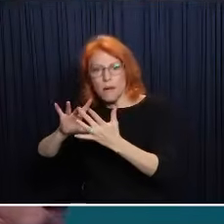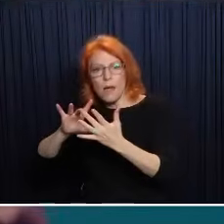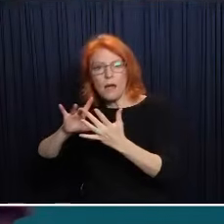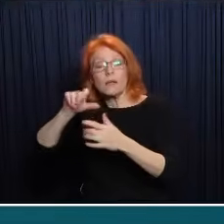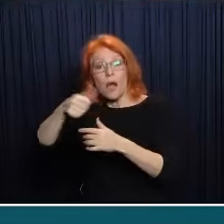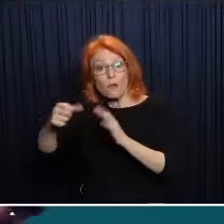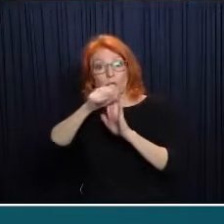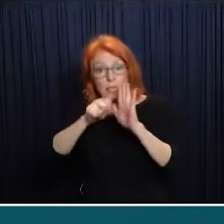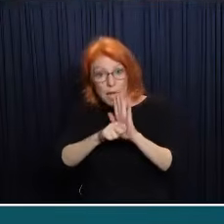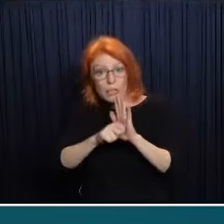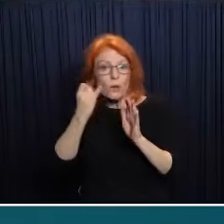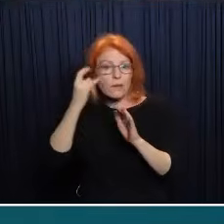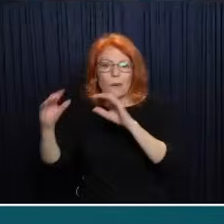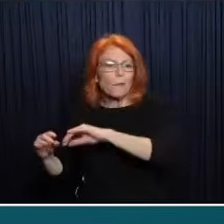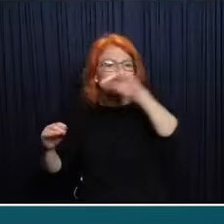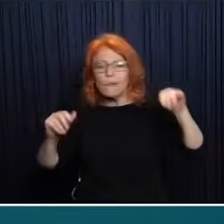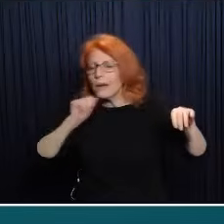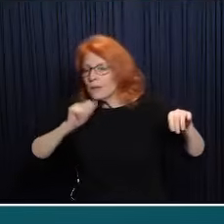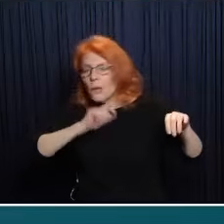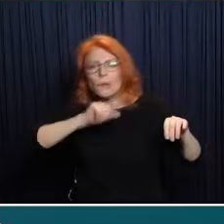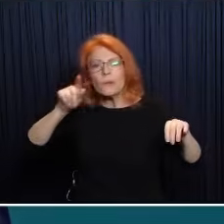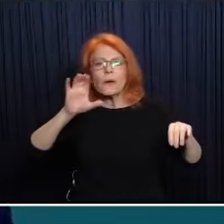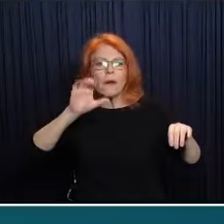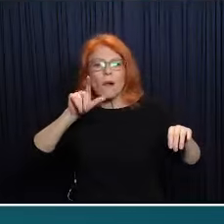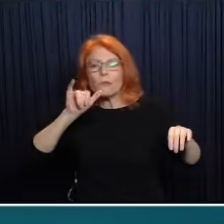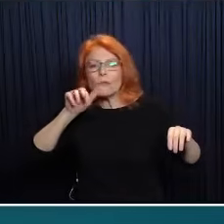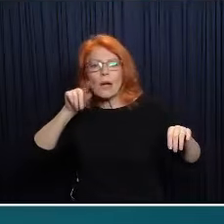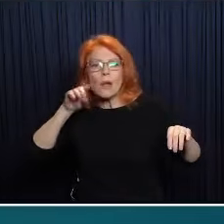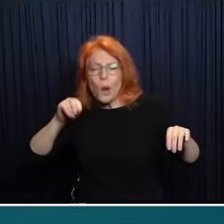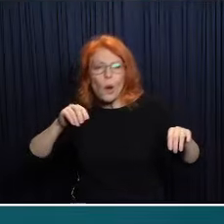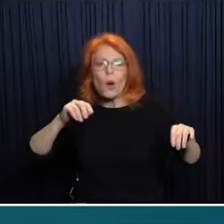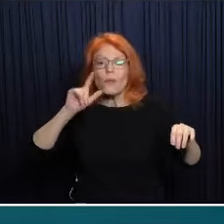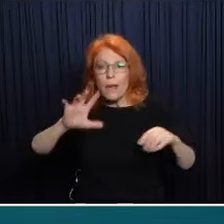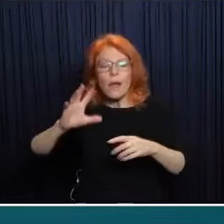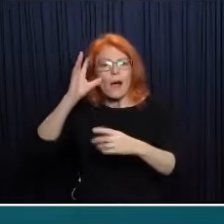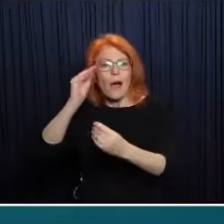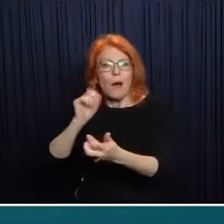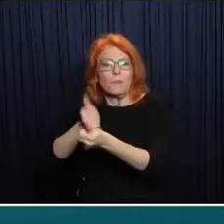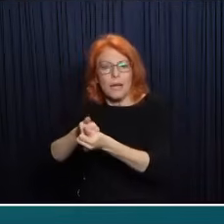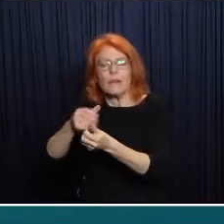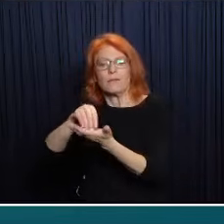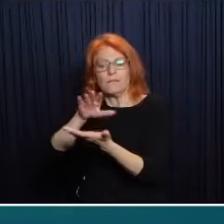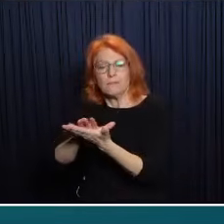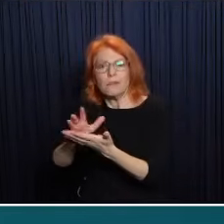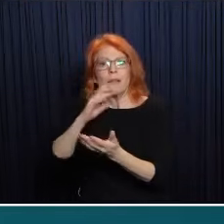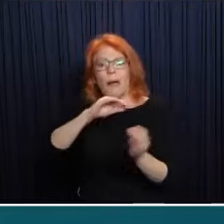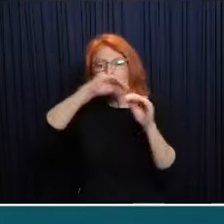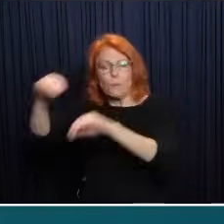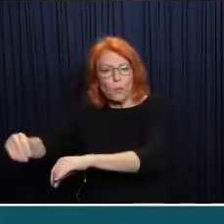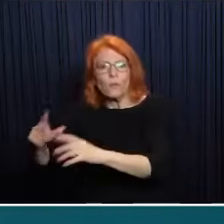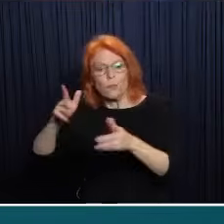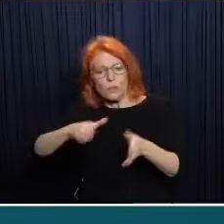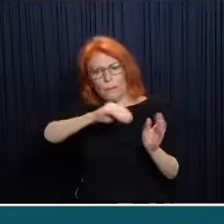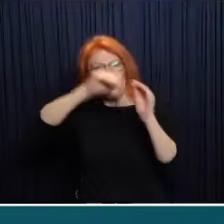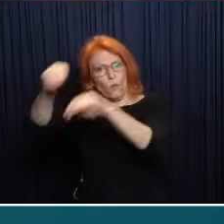BALLOT. IF YOU MOVE, THE DMV NEEDS TO CONTACT OTHER STATES.